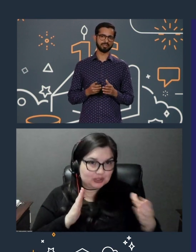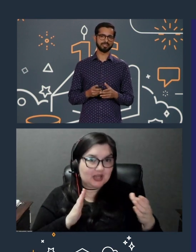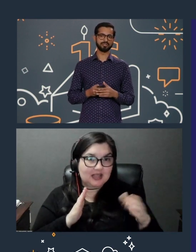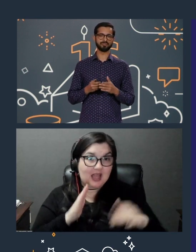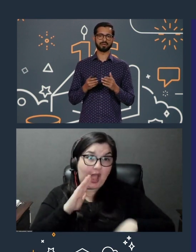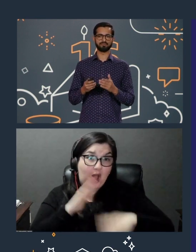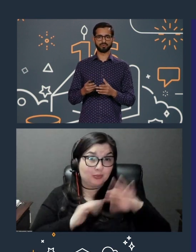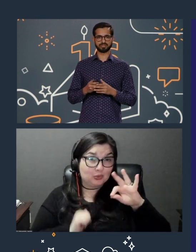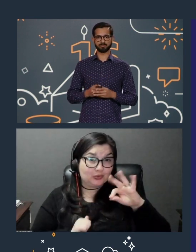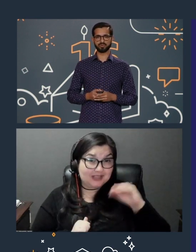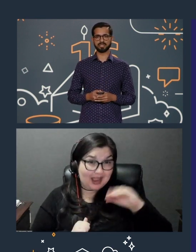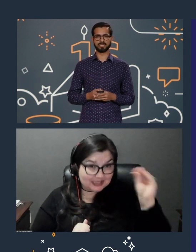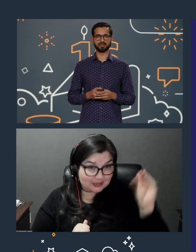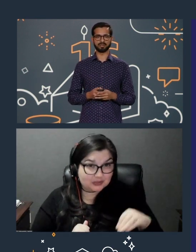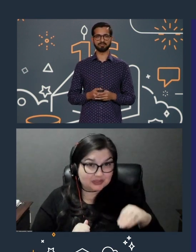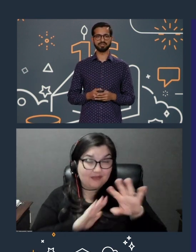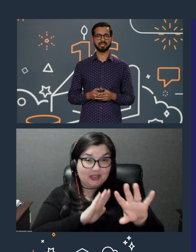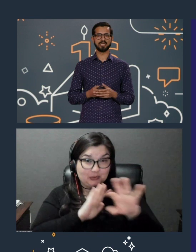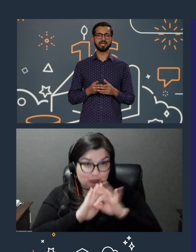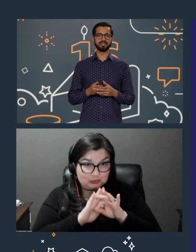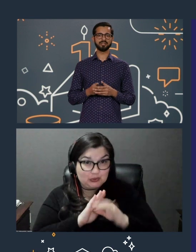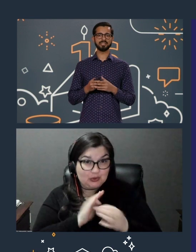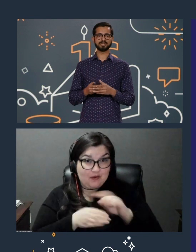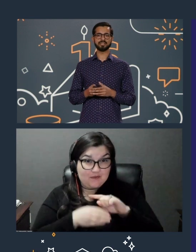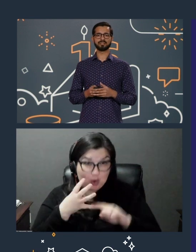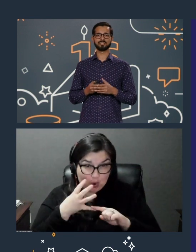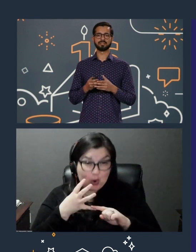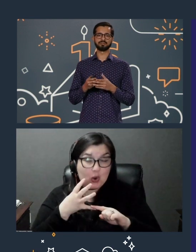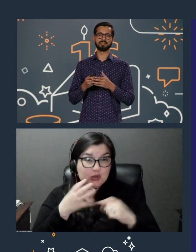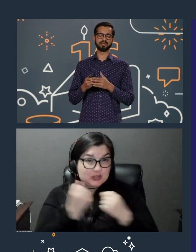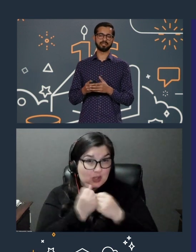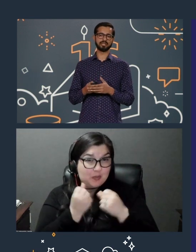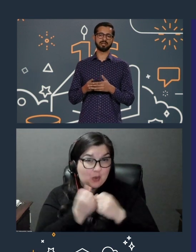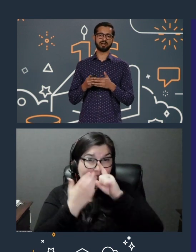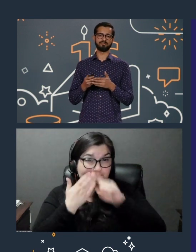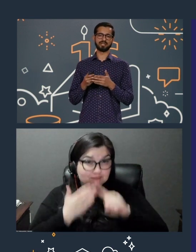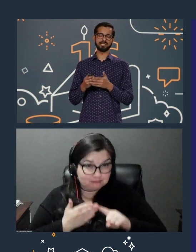you can choose from four supported algorithms. You can check the integrated of any object,